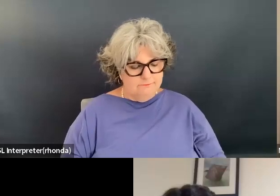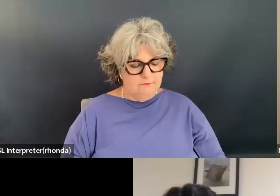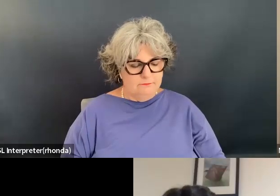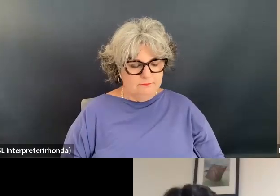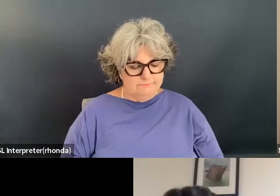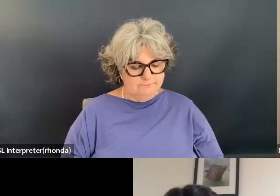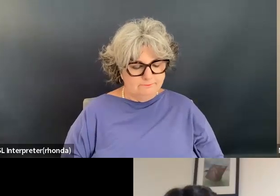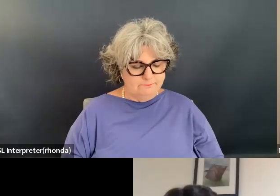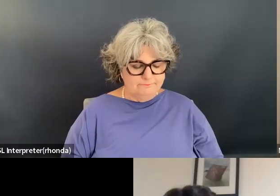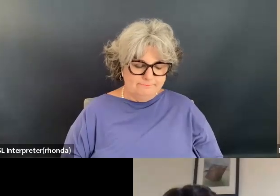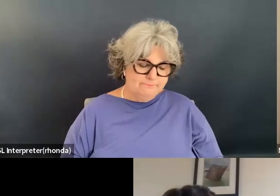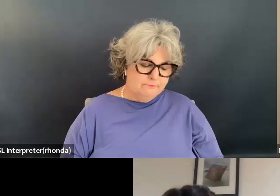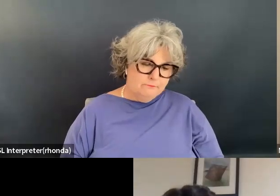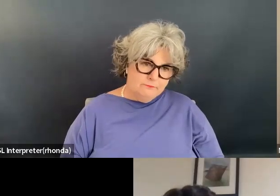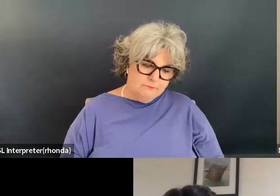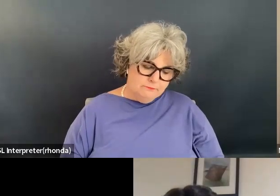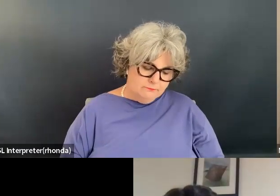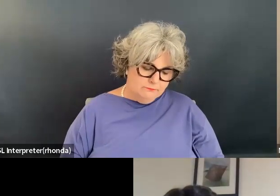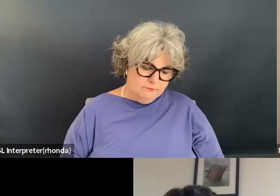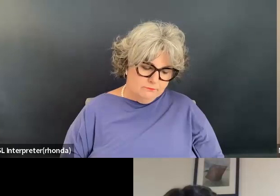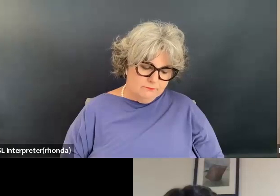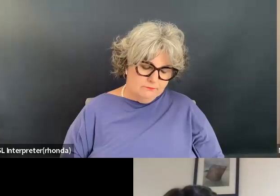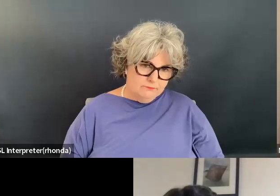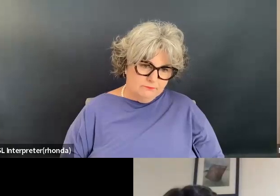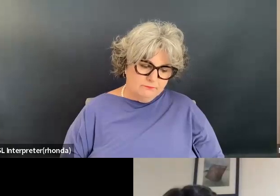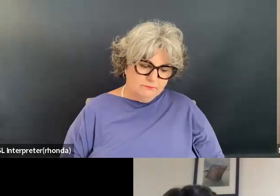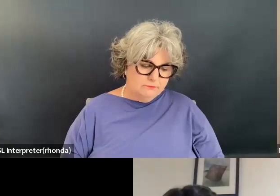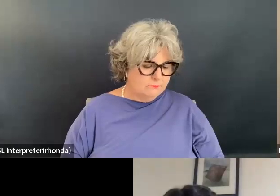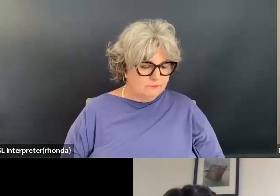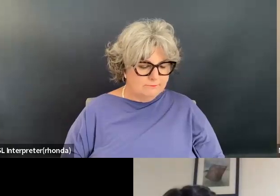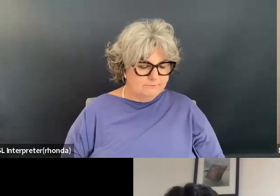And how did you wanna explore the toxic masculinity